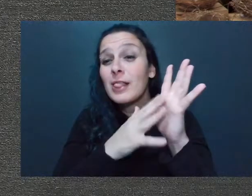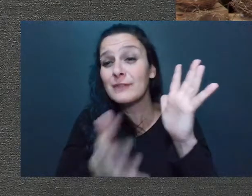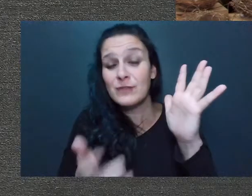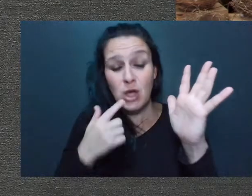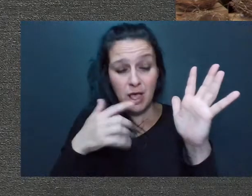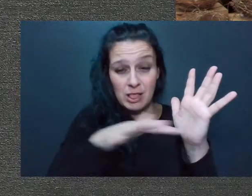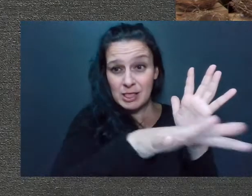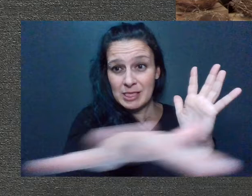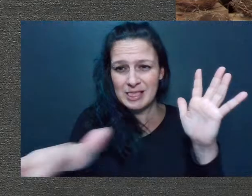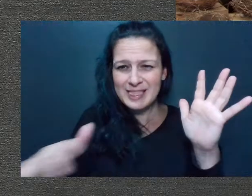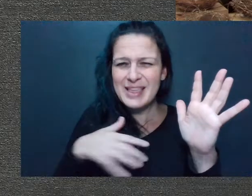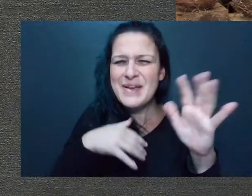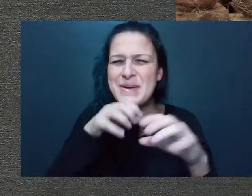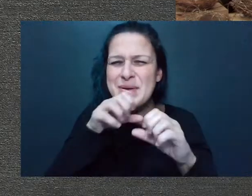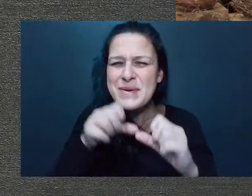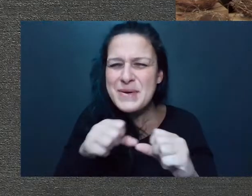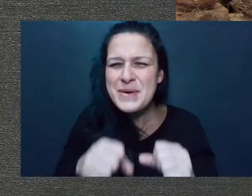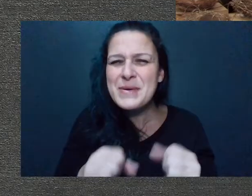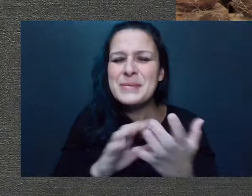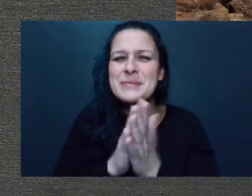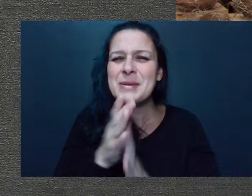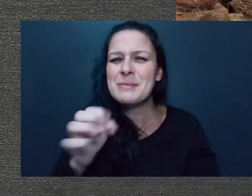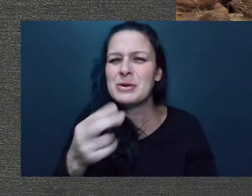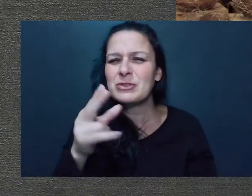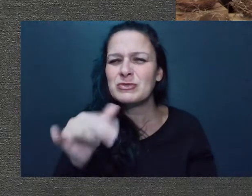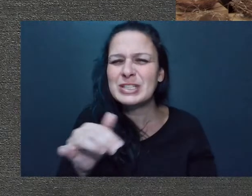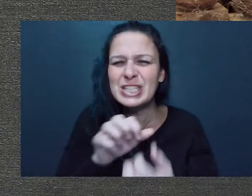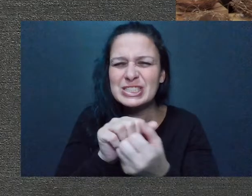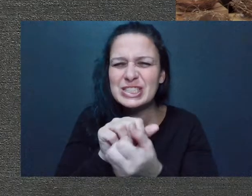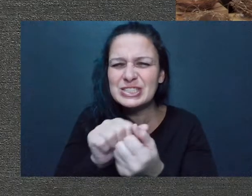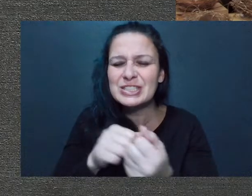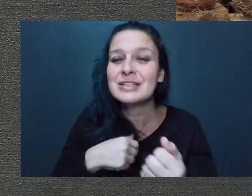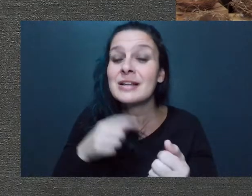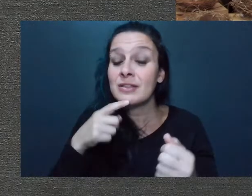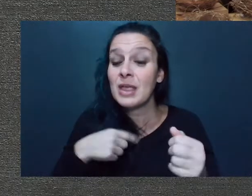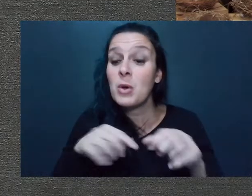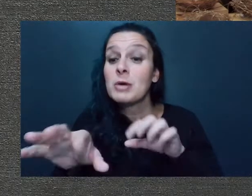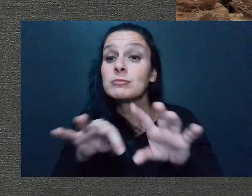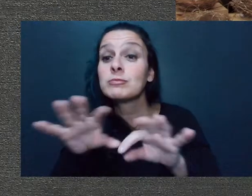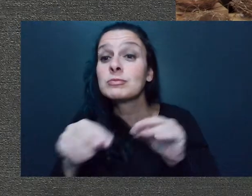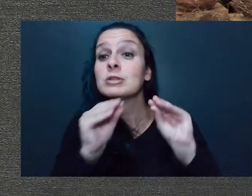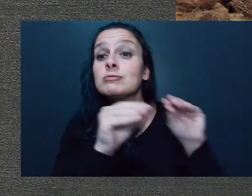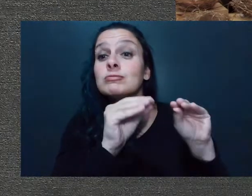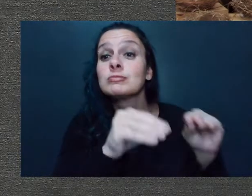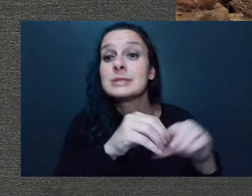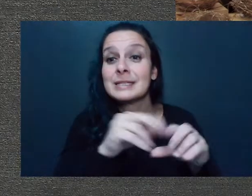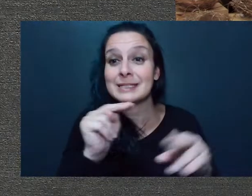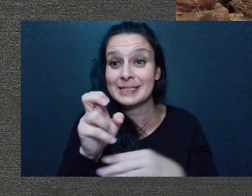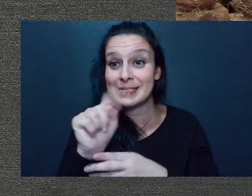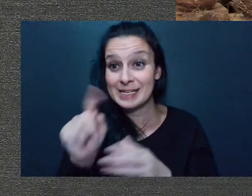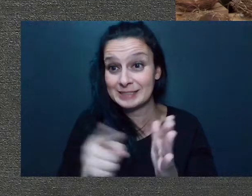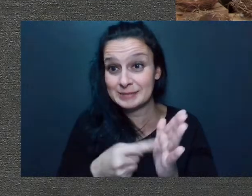they lay on the ground and they get old and crunchy, sometimes you'll see those old crunchy leaves in the nest.